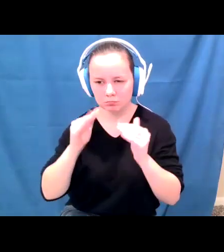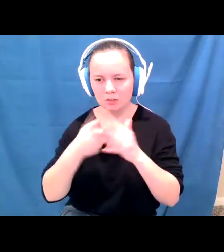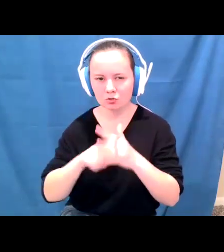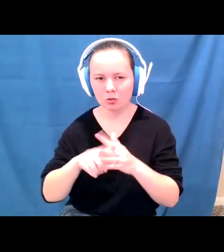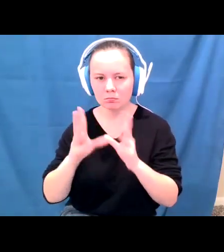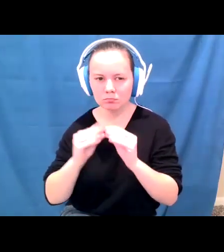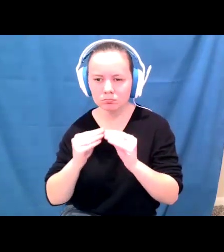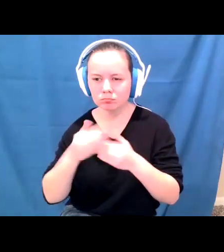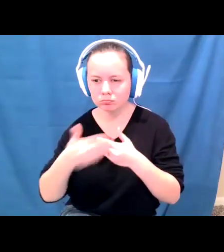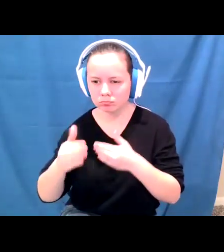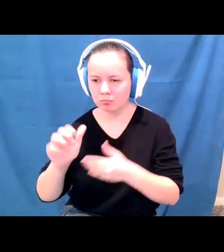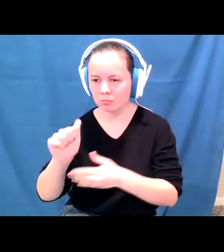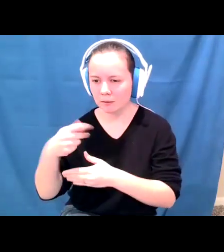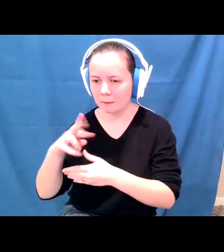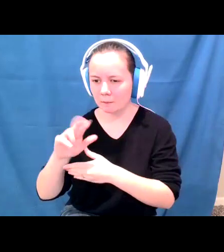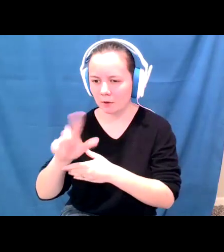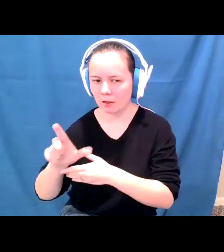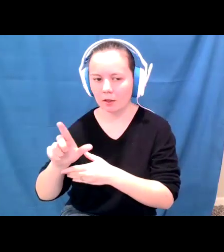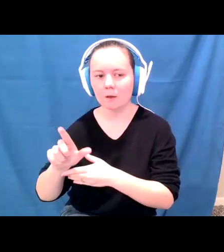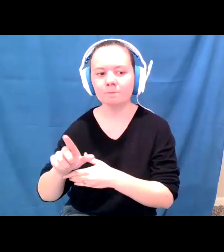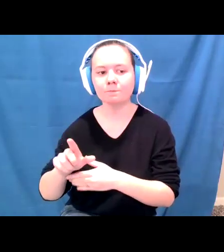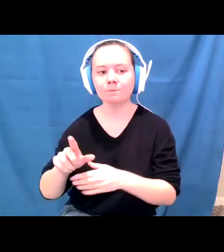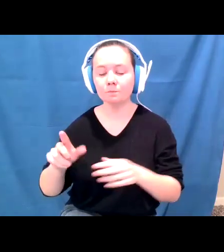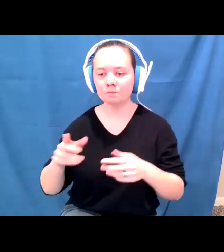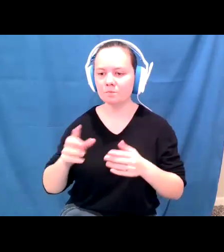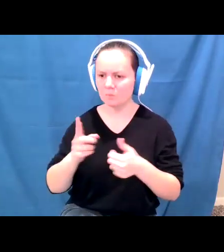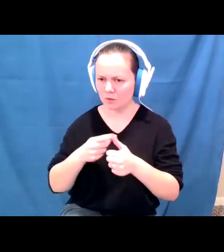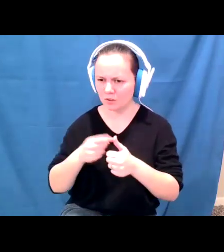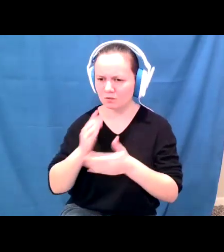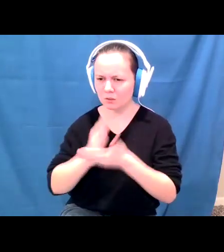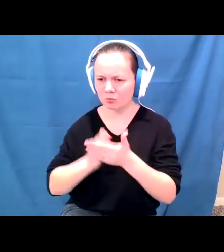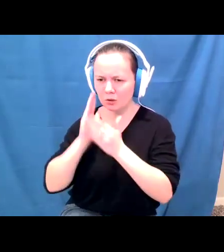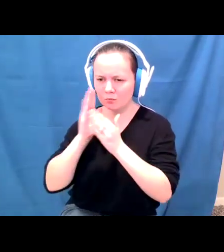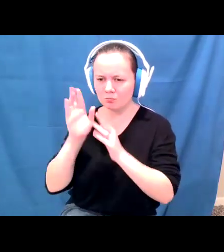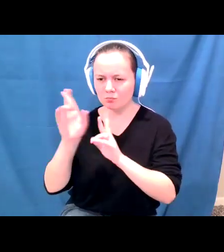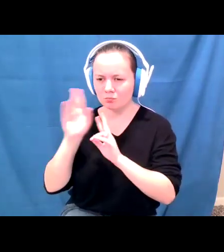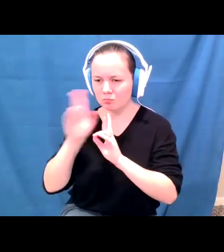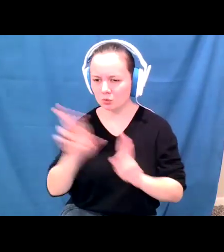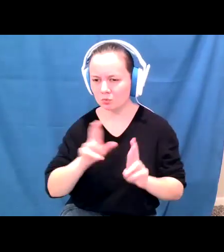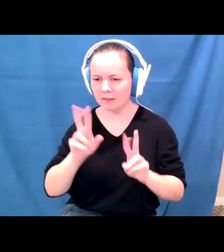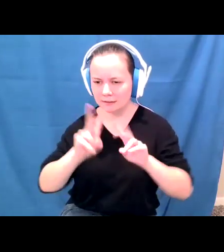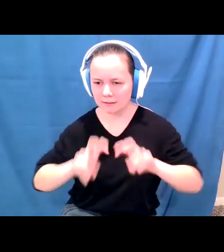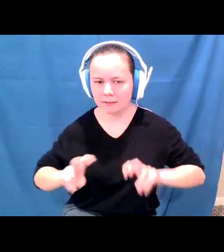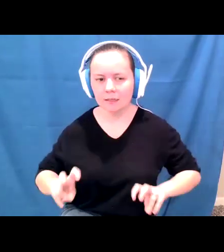The first phase of the TA, the readiness assessment that's kind of been talked about, will go through the end of June, those first kind of three months.